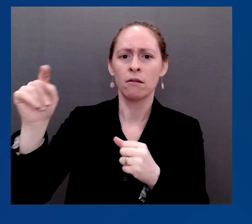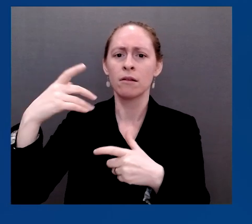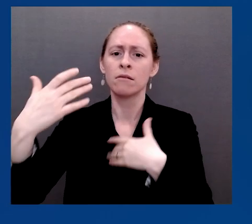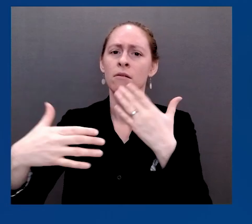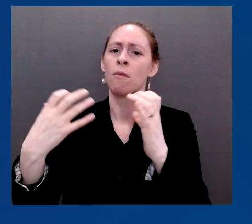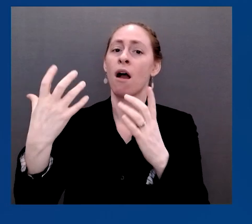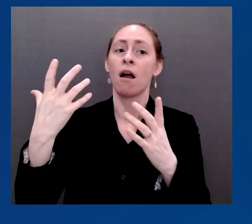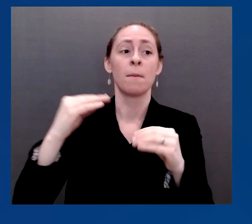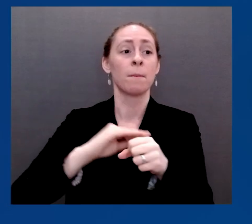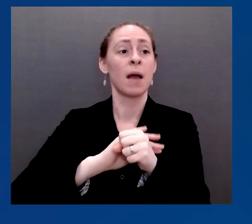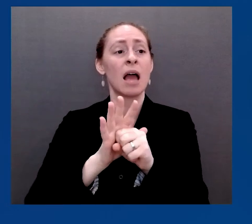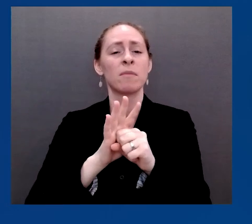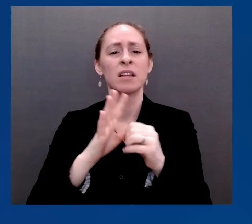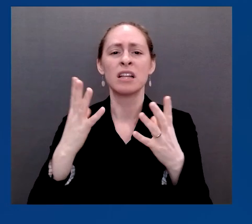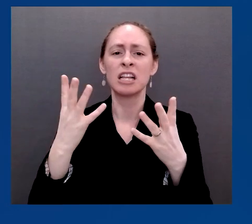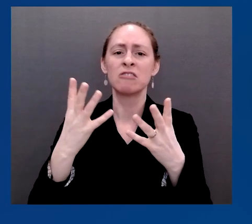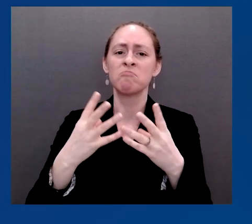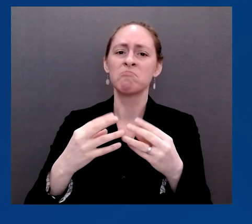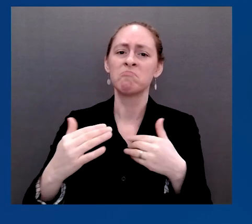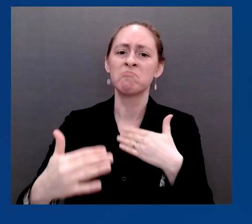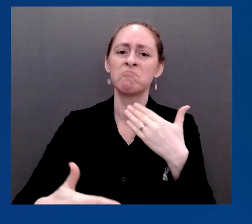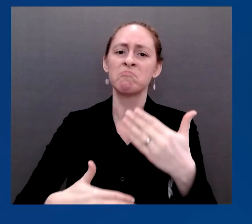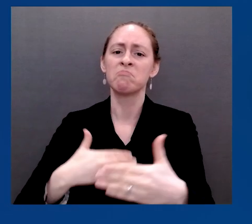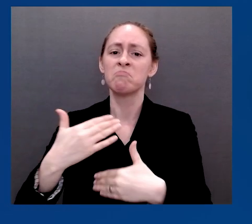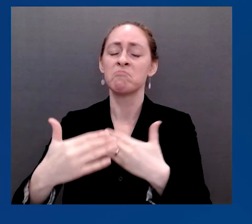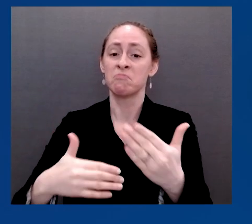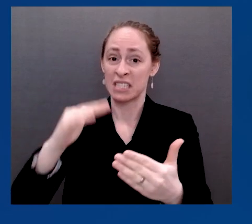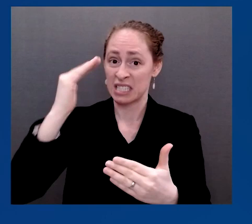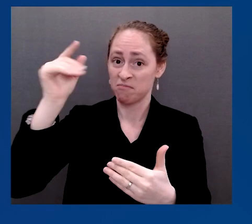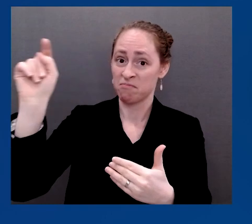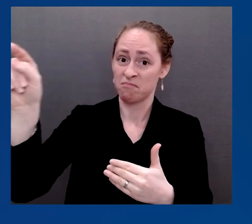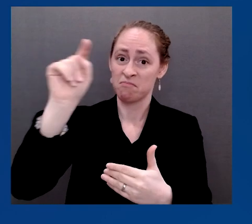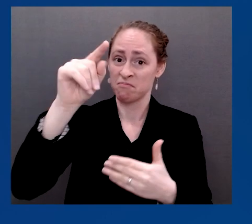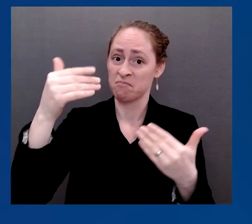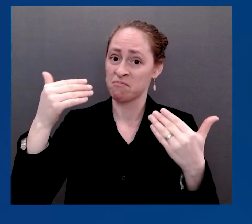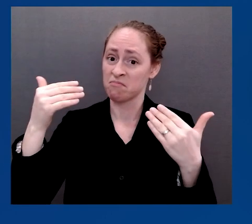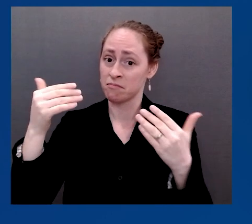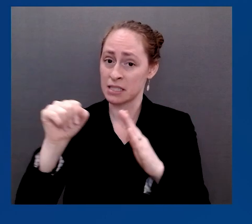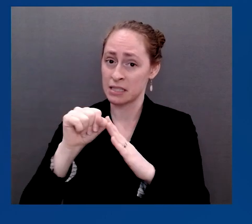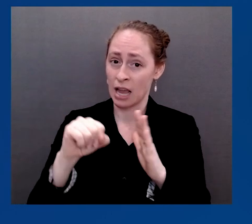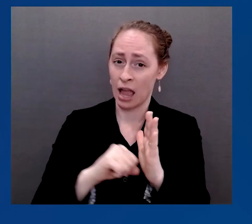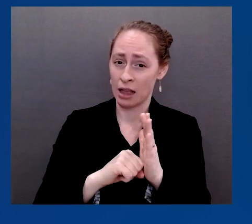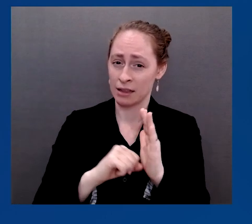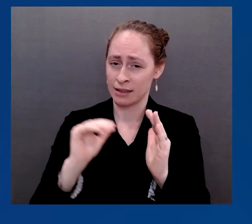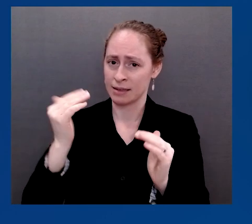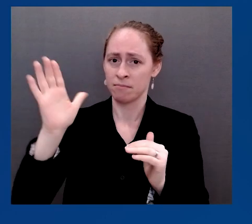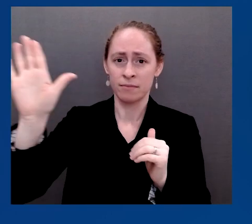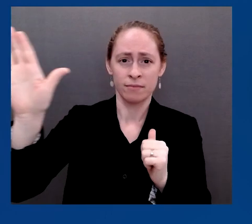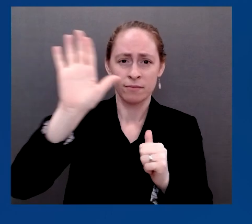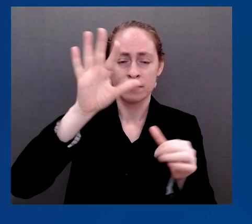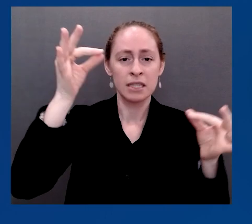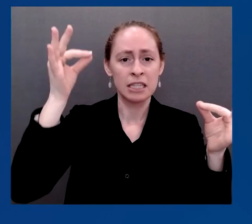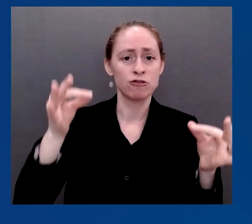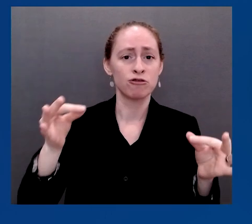Is the White House planning for emerging -- bringing the country out of the pandemic? And what would that plan look like?